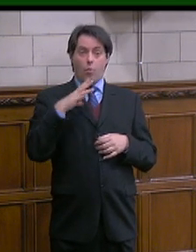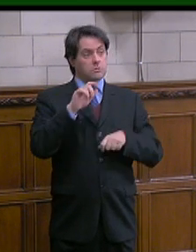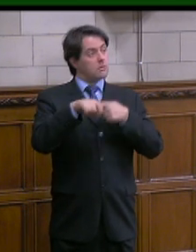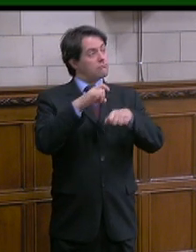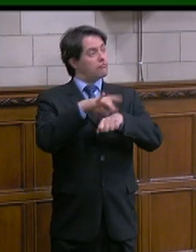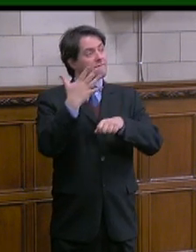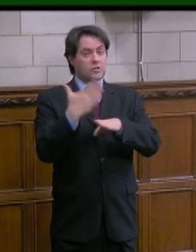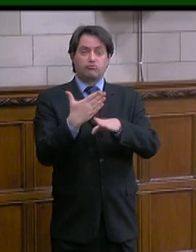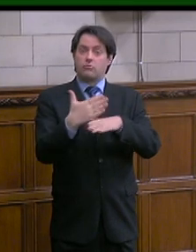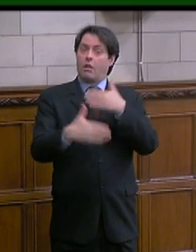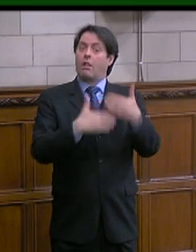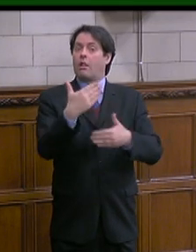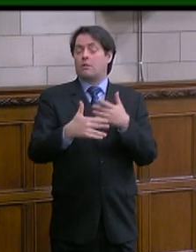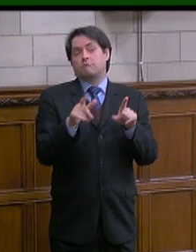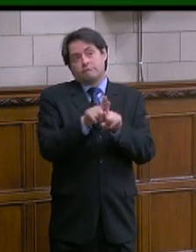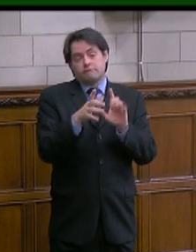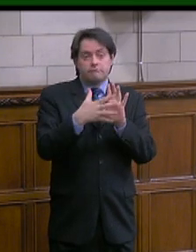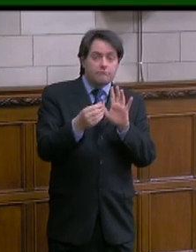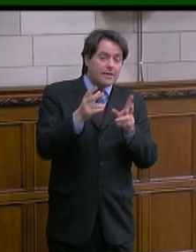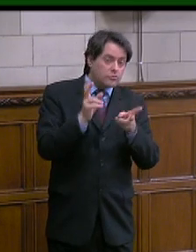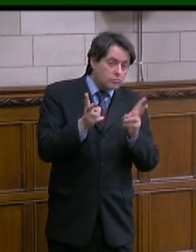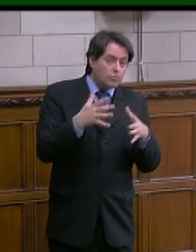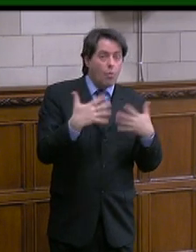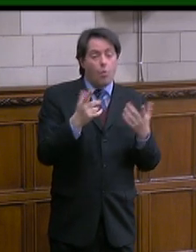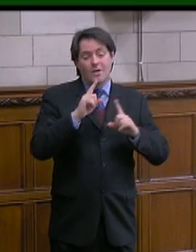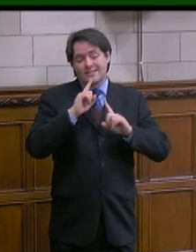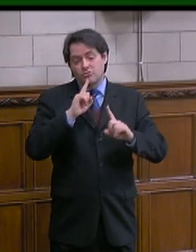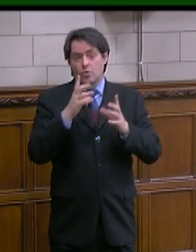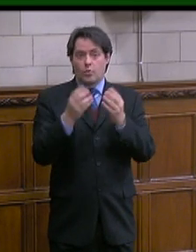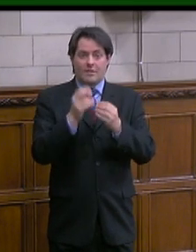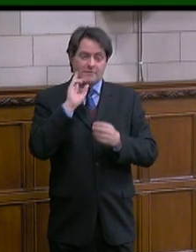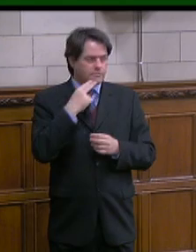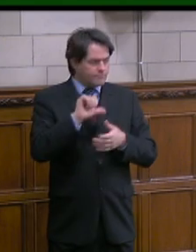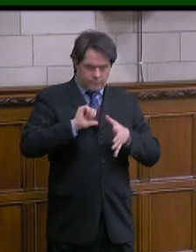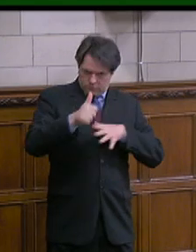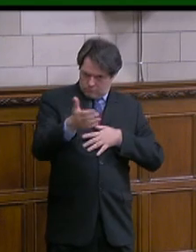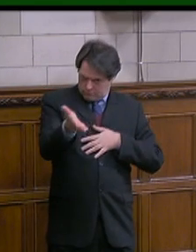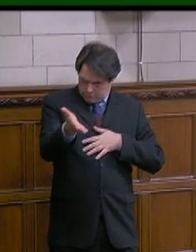with deaf people, such as in interpreting or teaching.